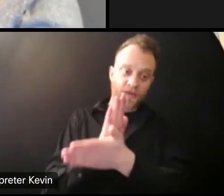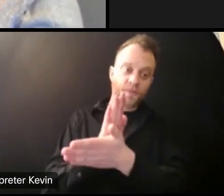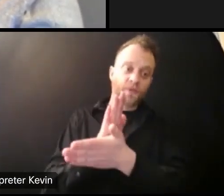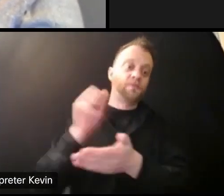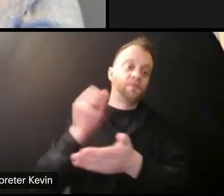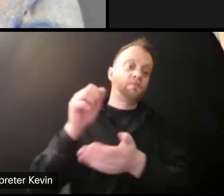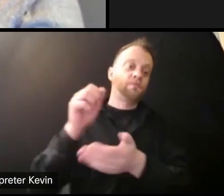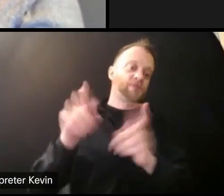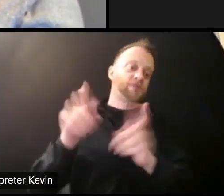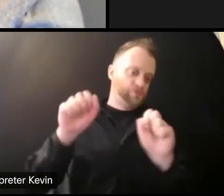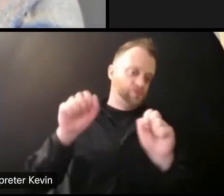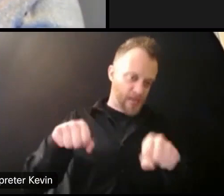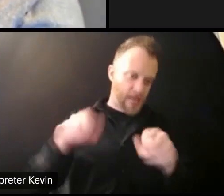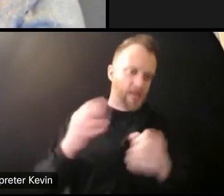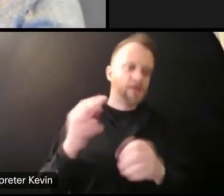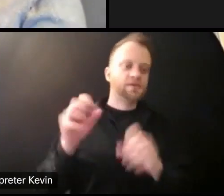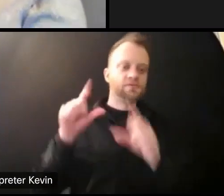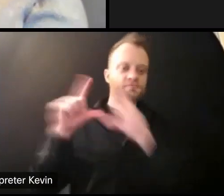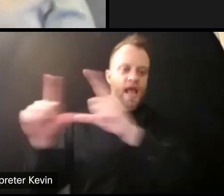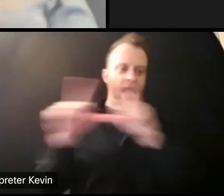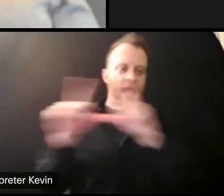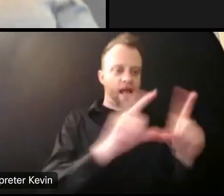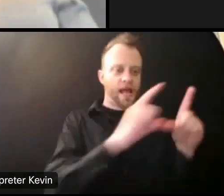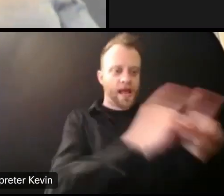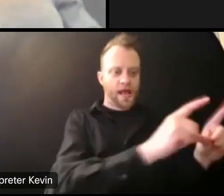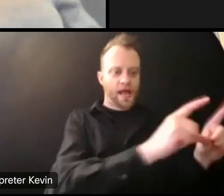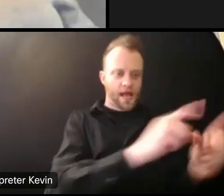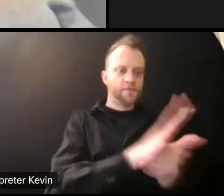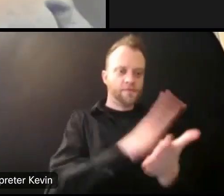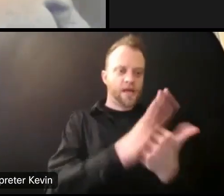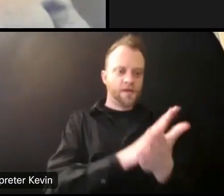impacted neighbors so that they know that there's going to be a meeting so that you can have that